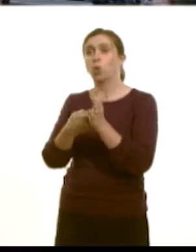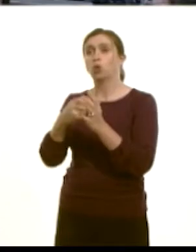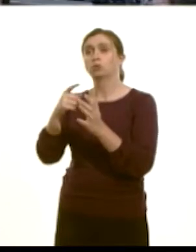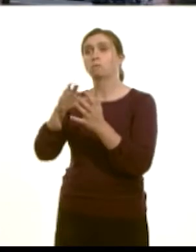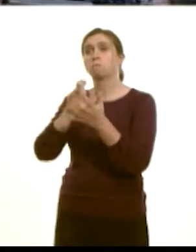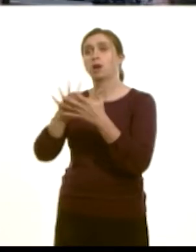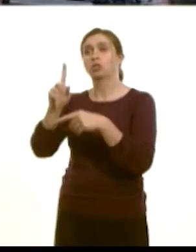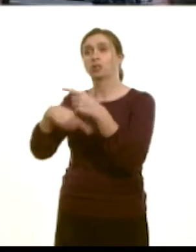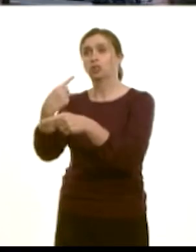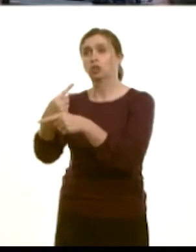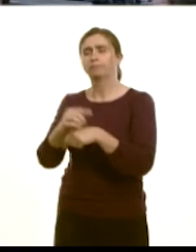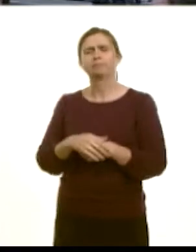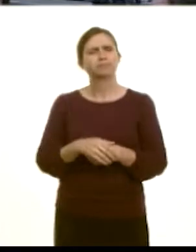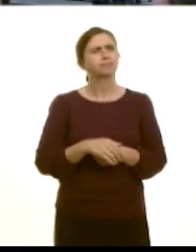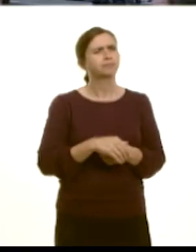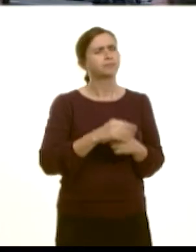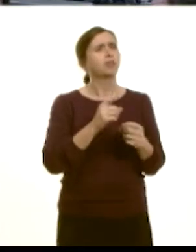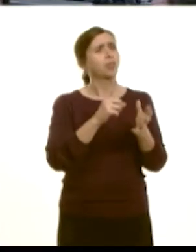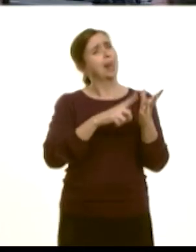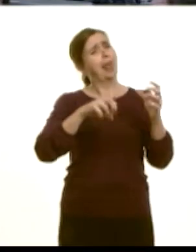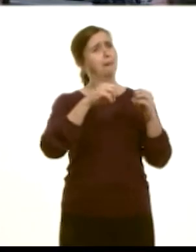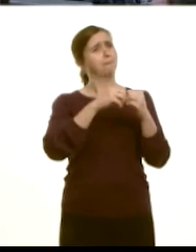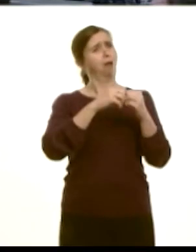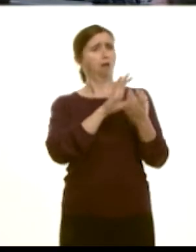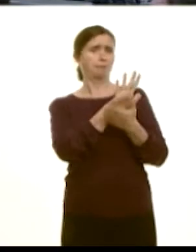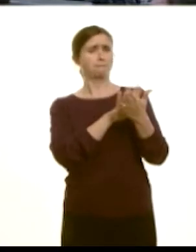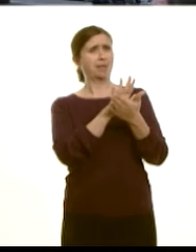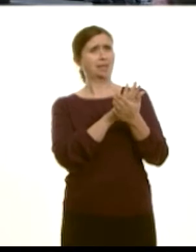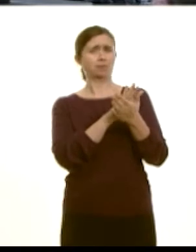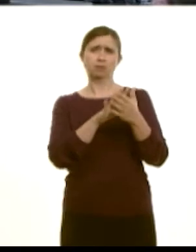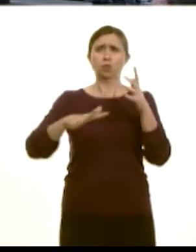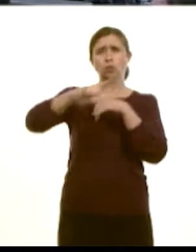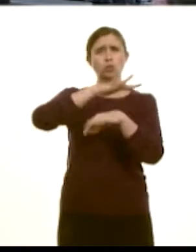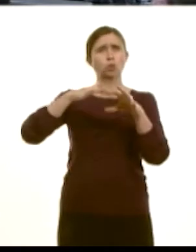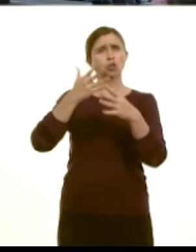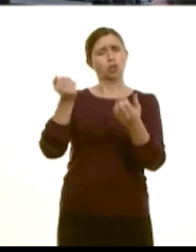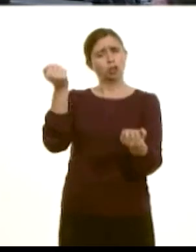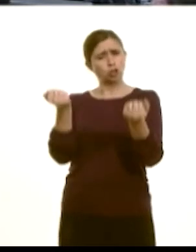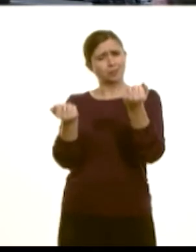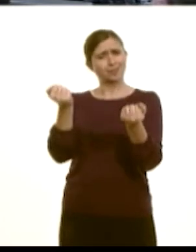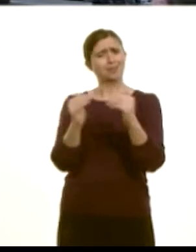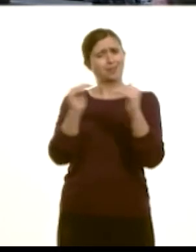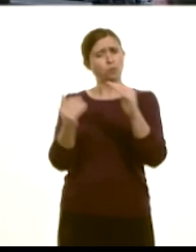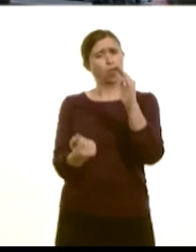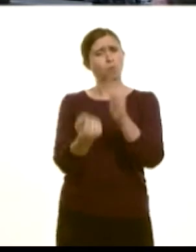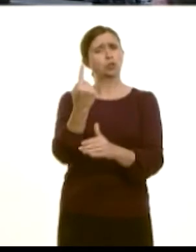John Griffiths: First Minister, the Labour movement is about social justice and equality of opportunity and outcome.